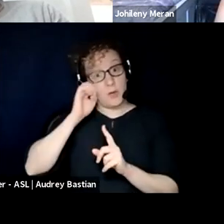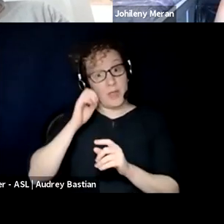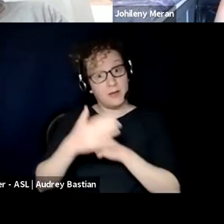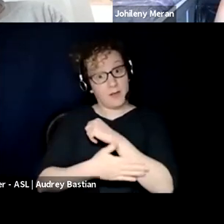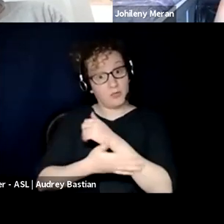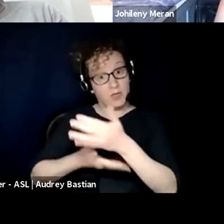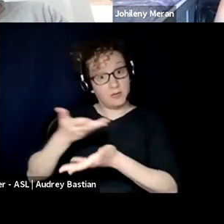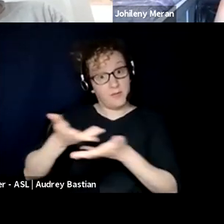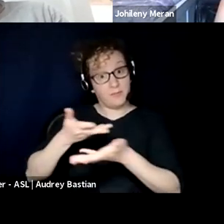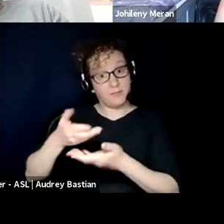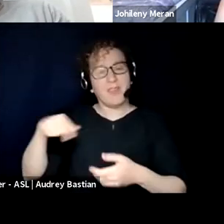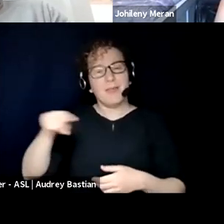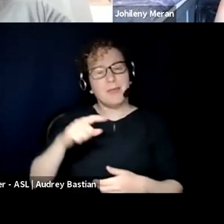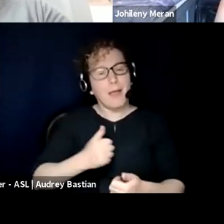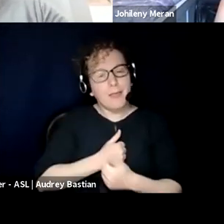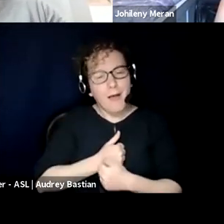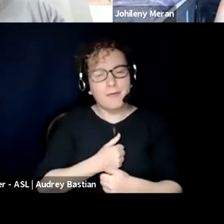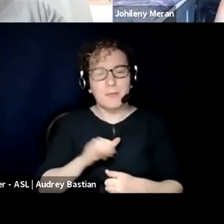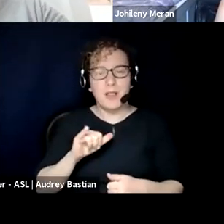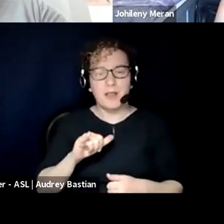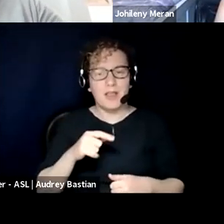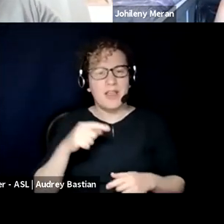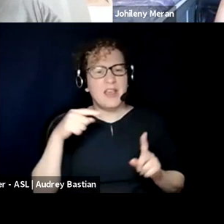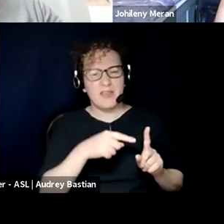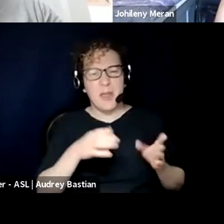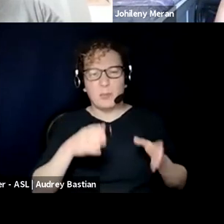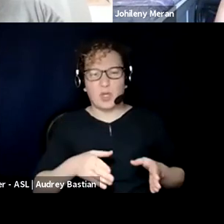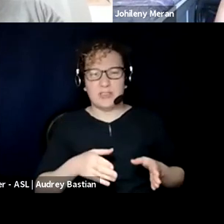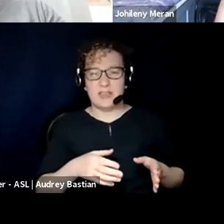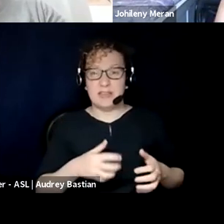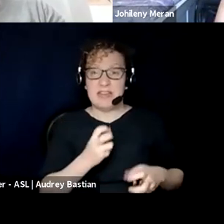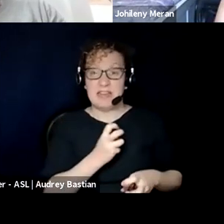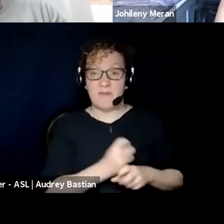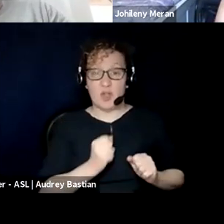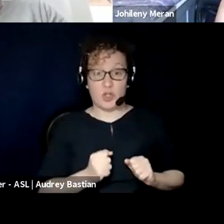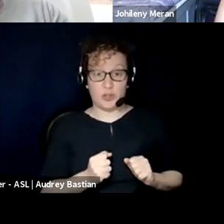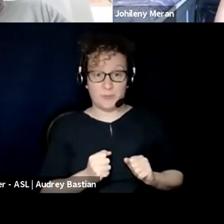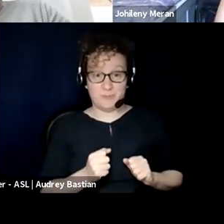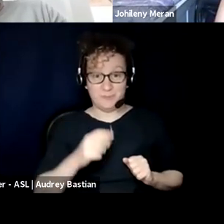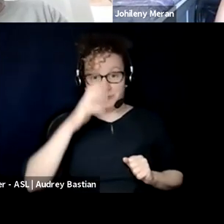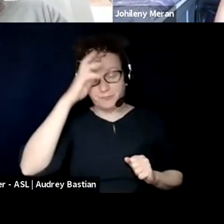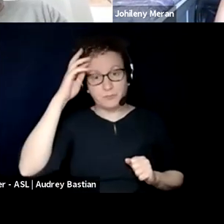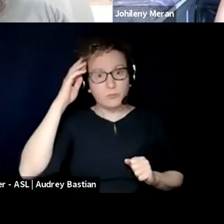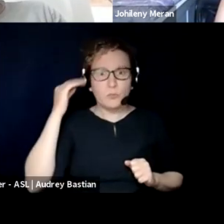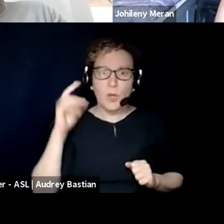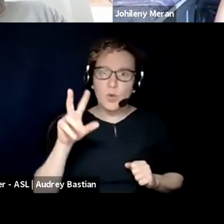they love to just be like oh, that person is being difficult. Like no. Like if I was being difficult, I would bring